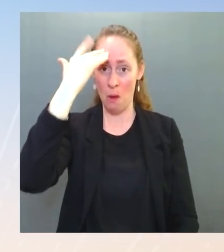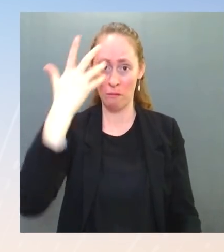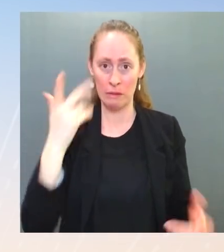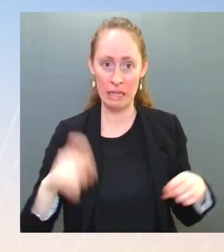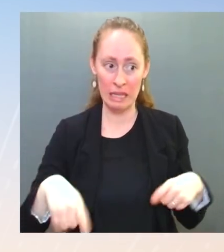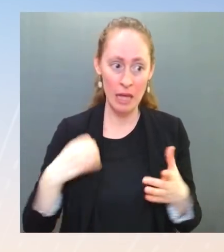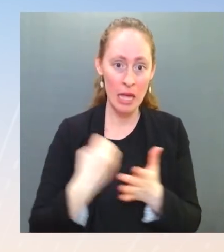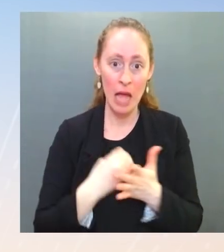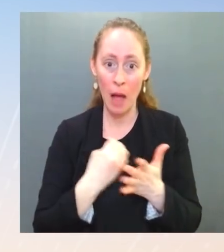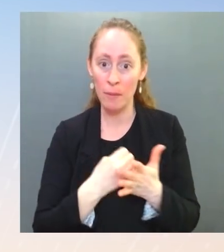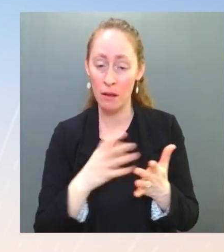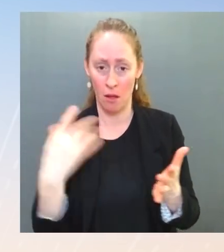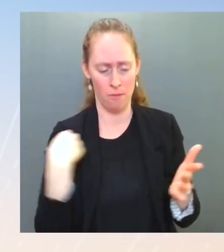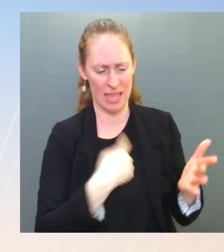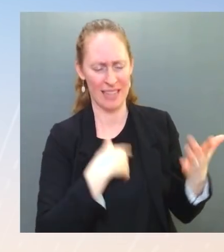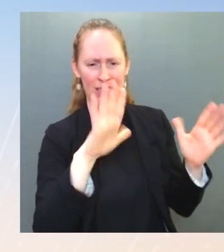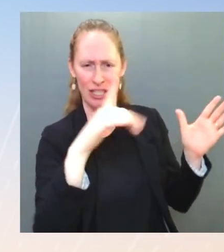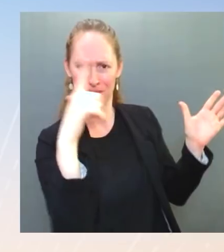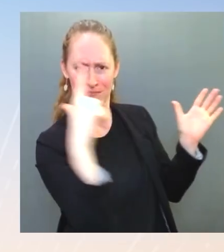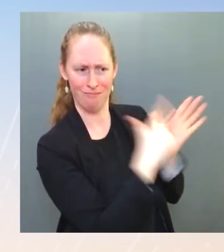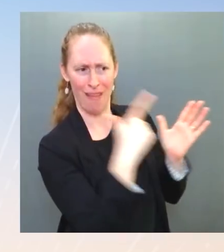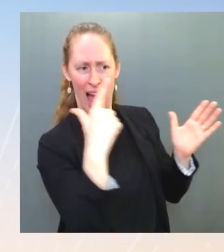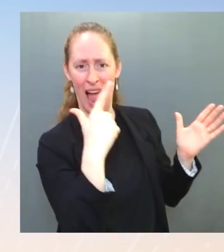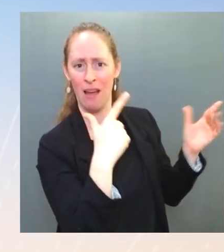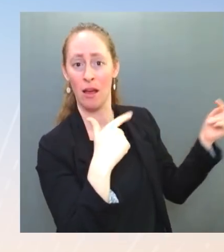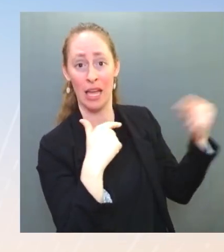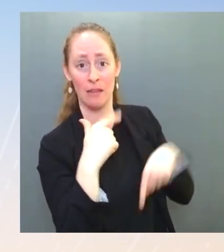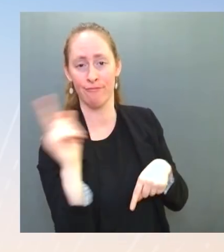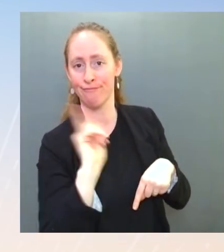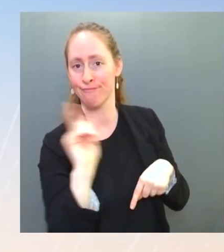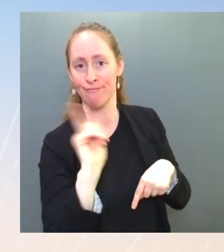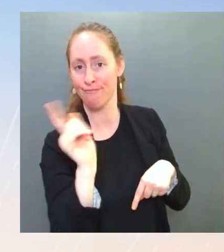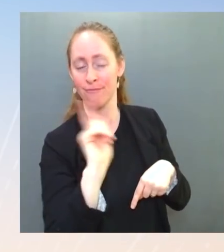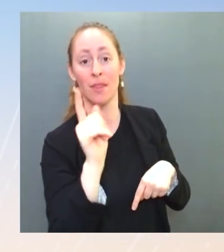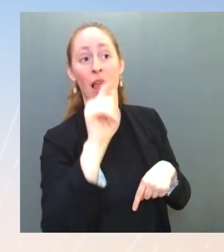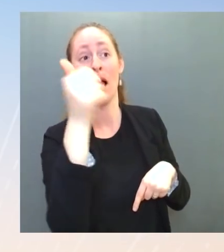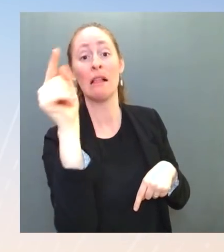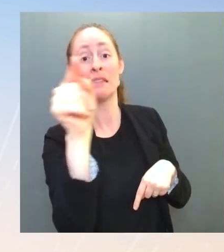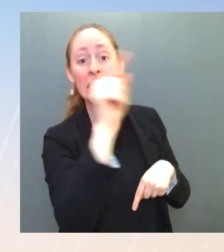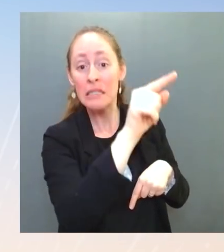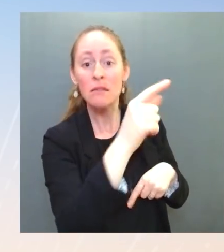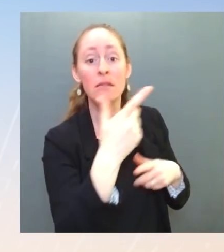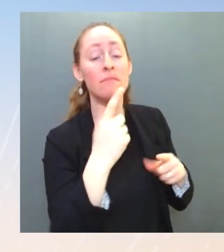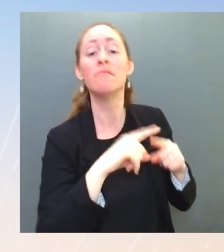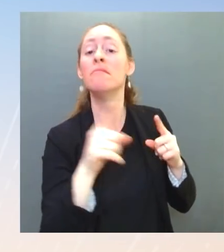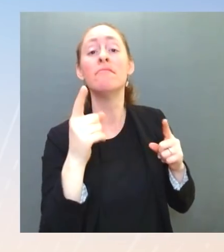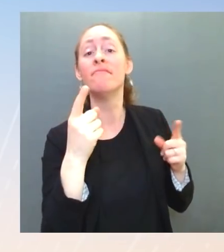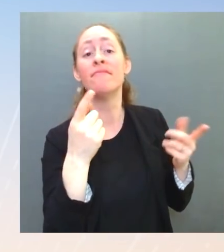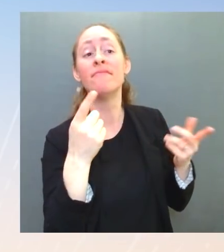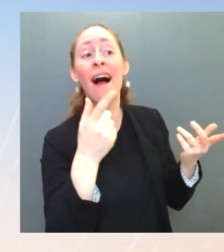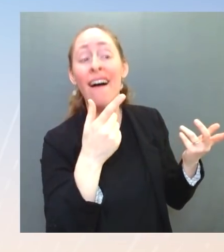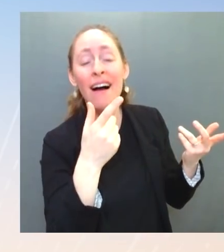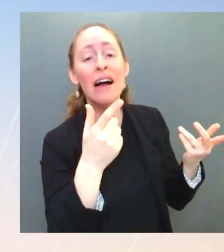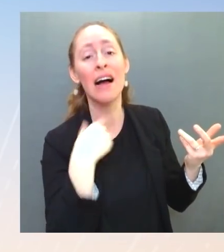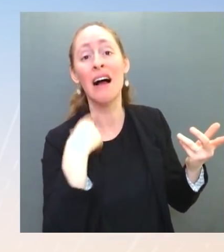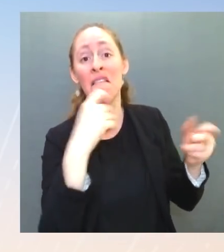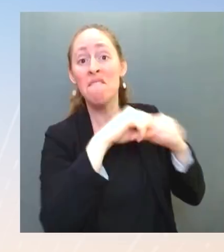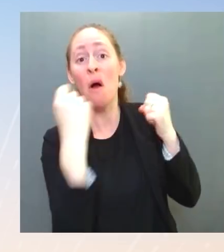Other countries have not done that, so it's not a violation of any sanctions or any requirement or request from our end. The Press: On inflation.